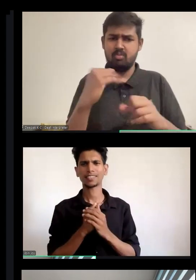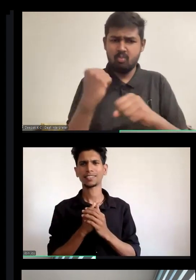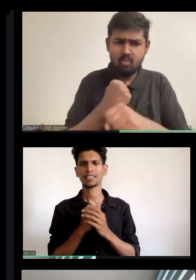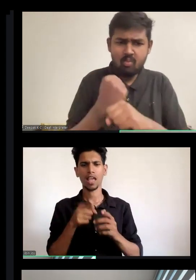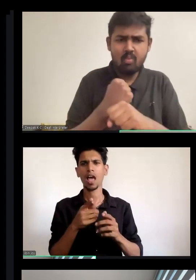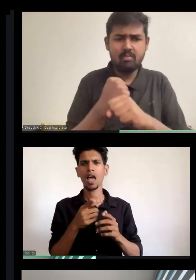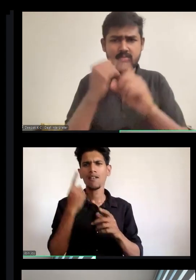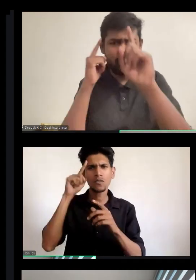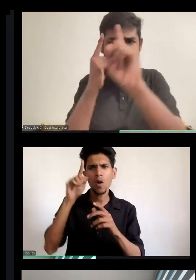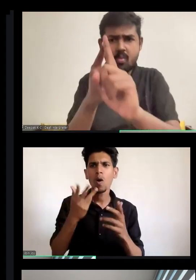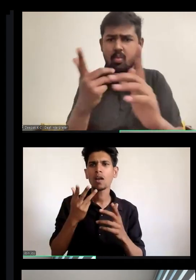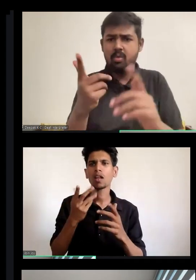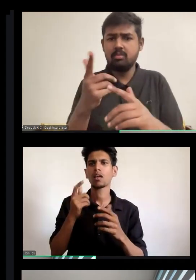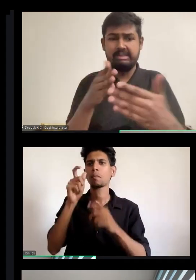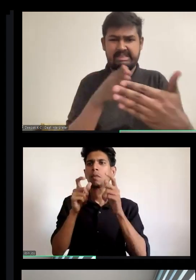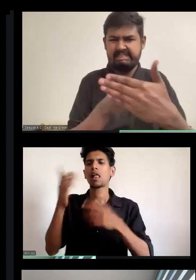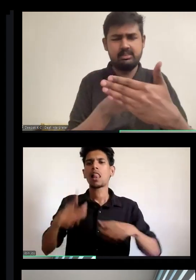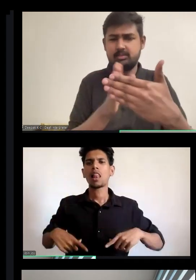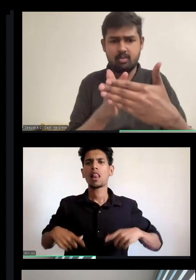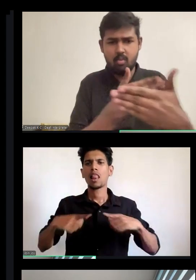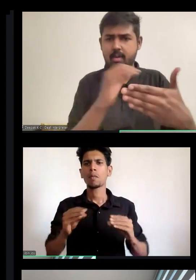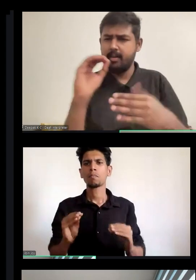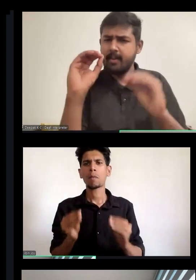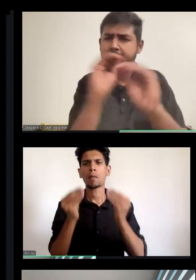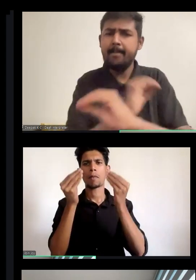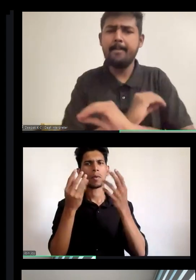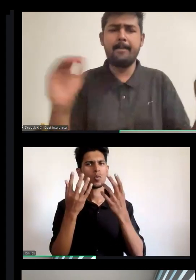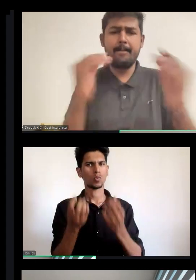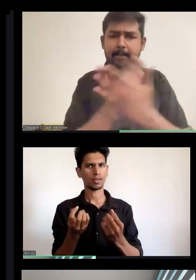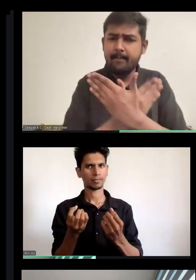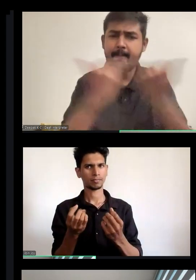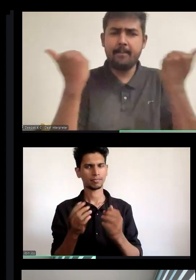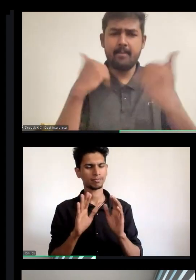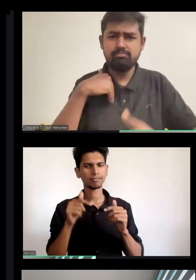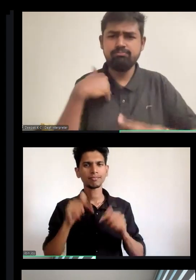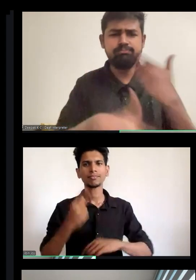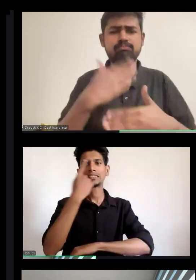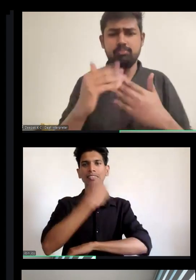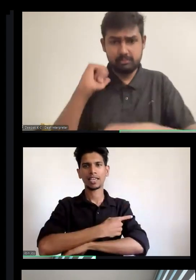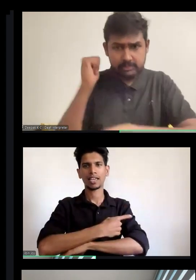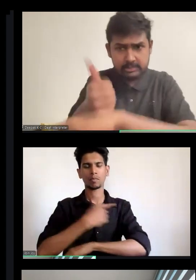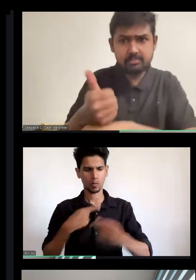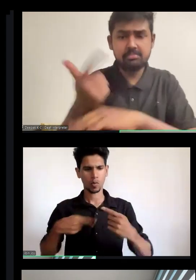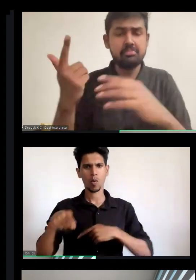So on this Global Accessibility Awareness Day, let us pledge to work together globally to promote an